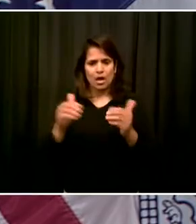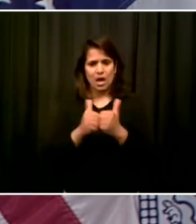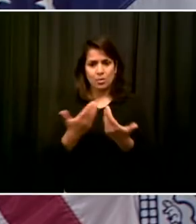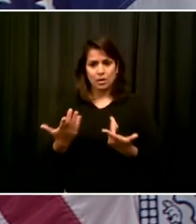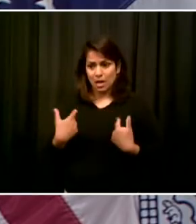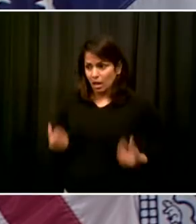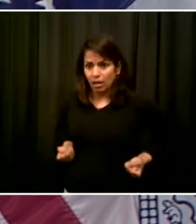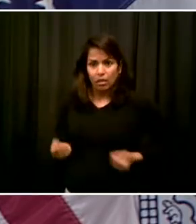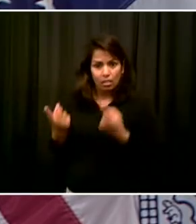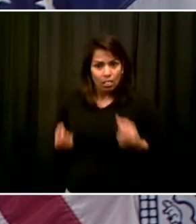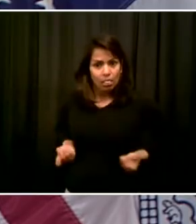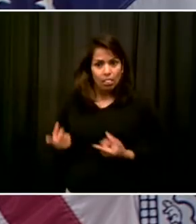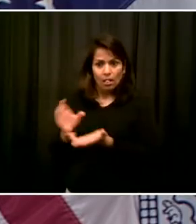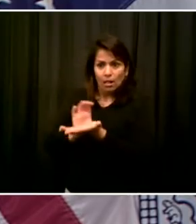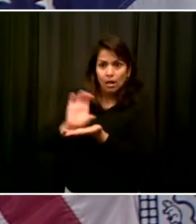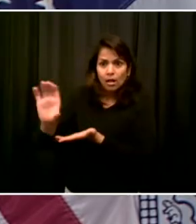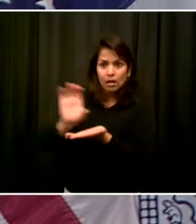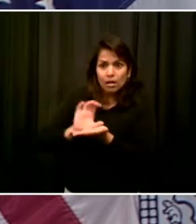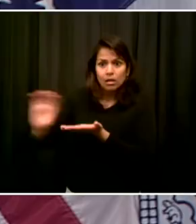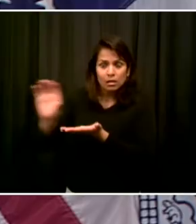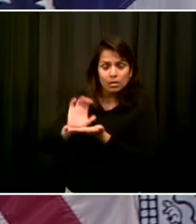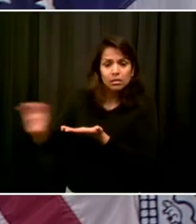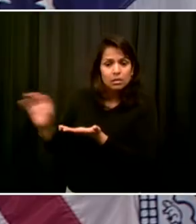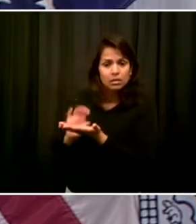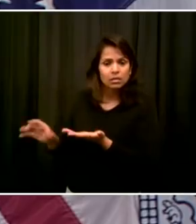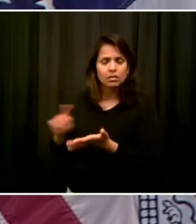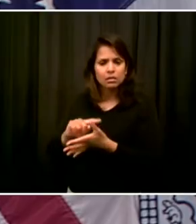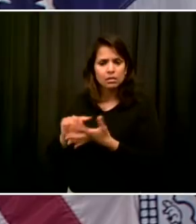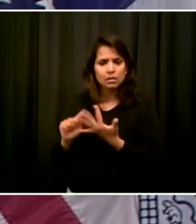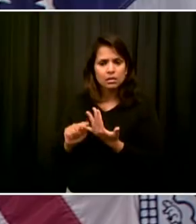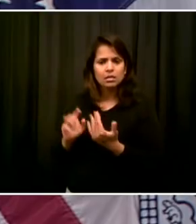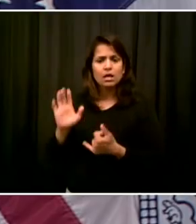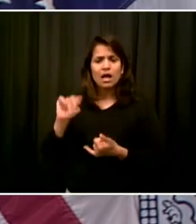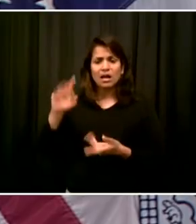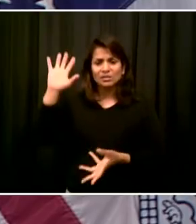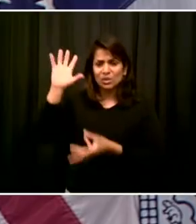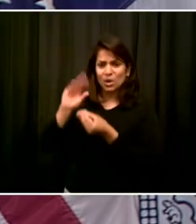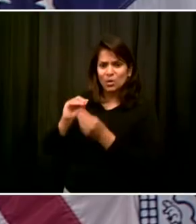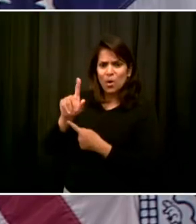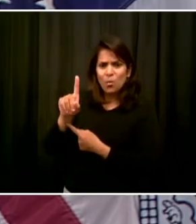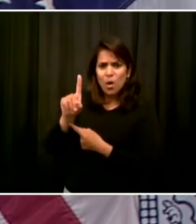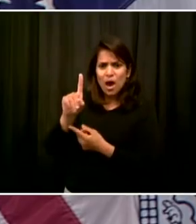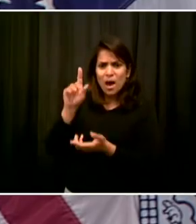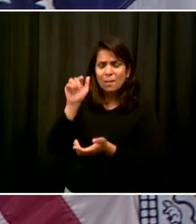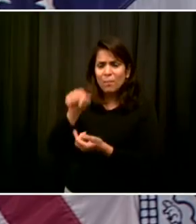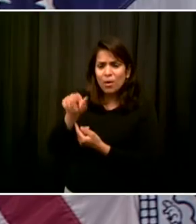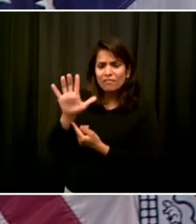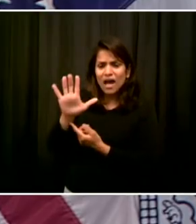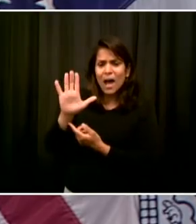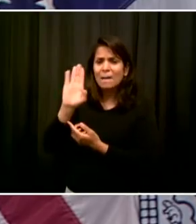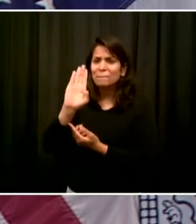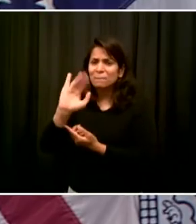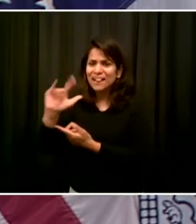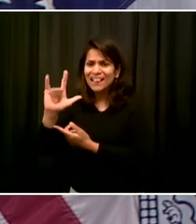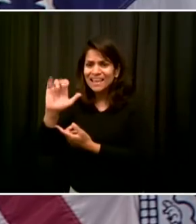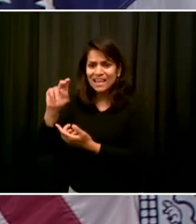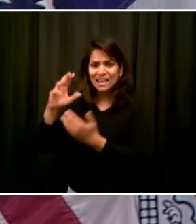IS, WHAT ARE WE TRYING TO ACHIEVE? AGAIN, WE ARE TALKING ABOUT THEEX PENSE SIDE AND THE CAPITAL SIDE AND THE IMPACT ON PEOPLE